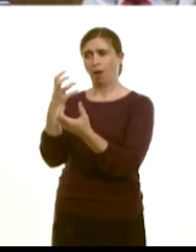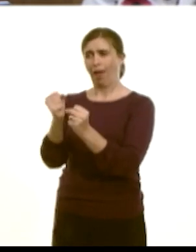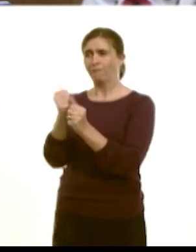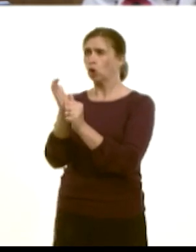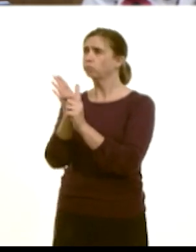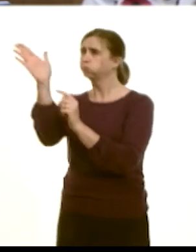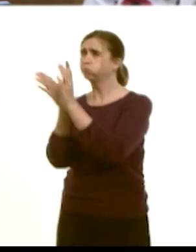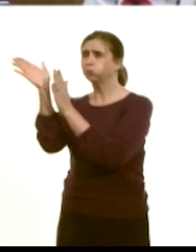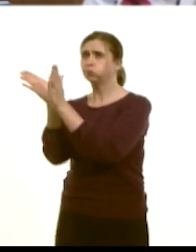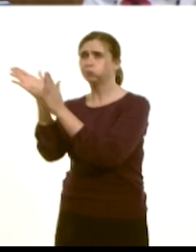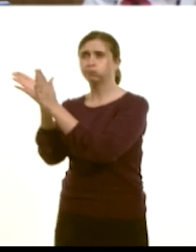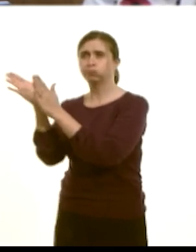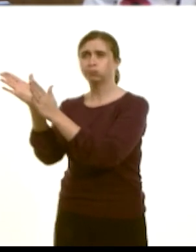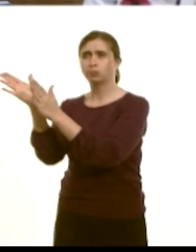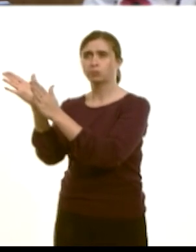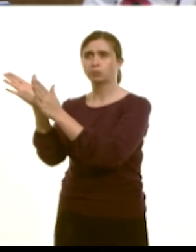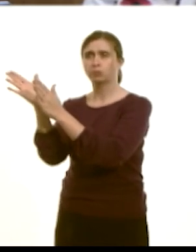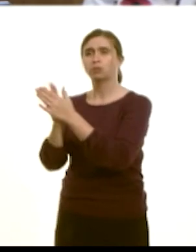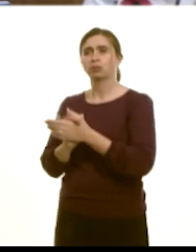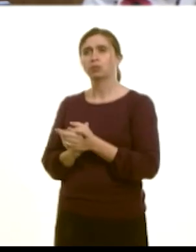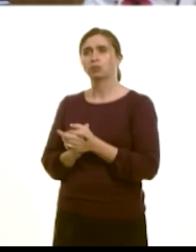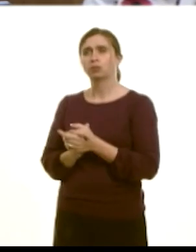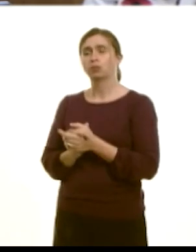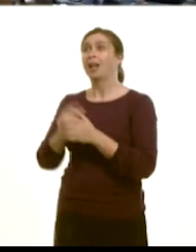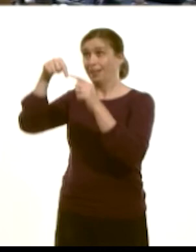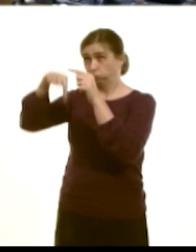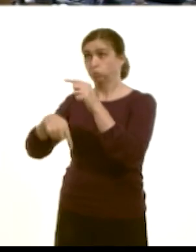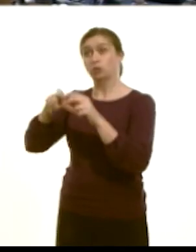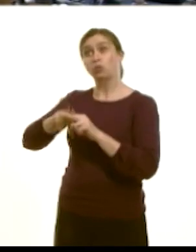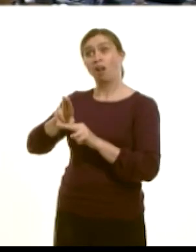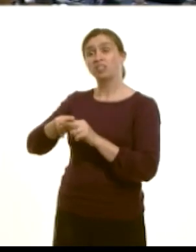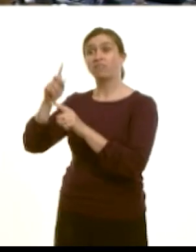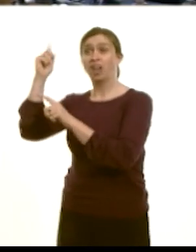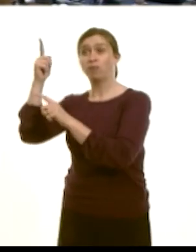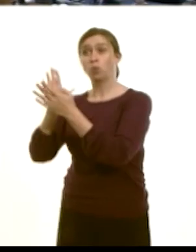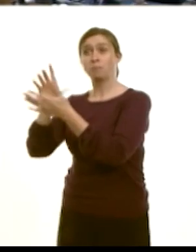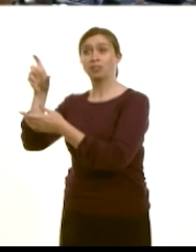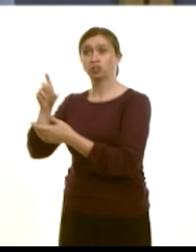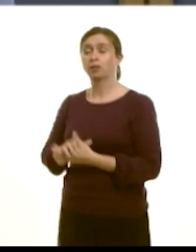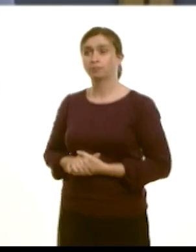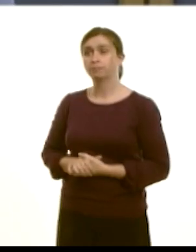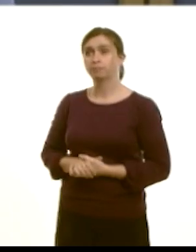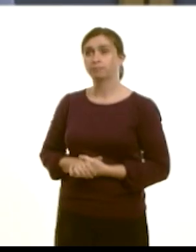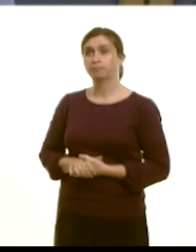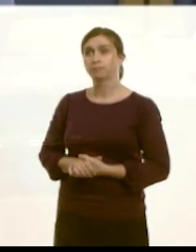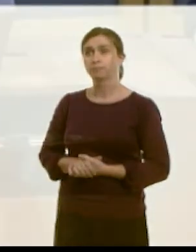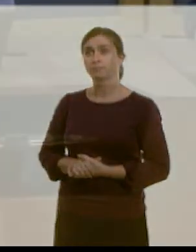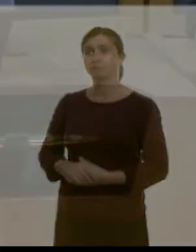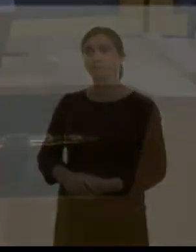been created, to Cardiff, as well as to Liverpool and Manchester.